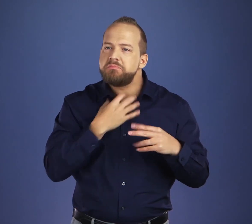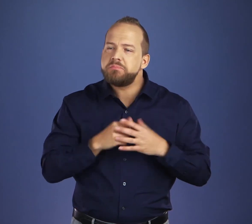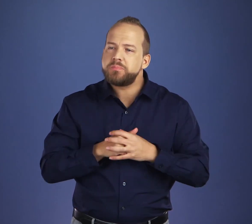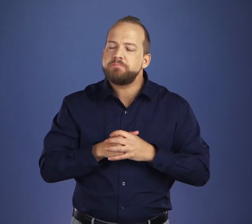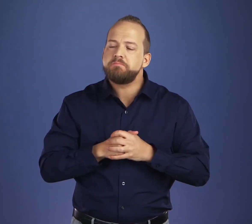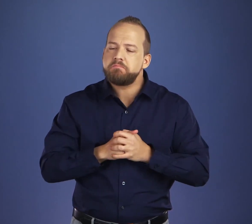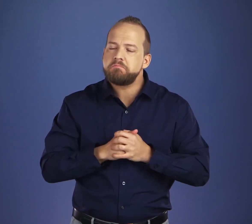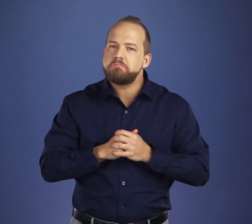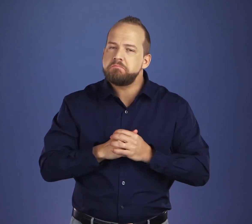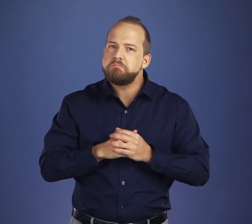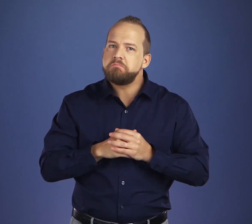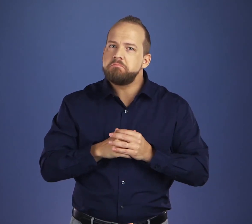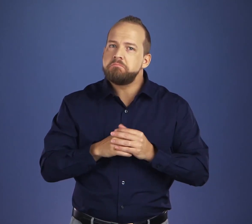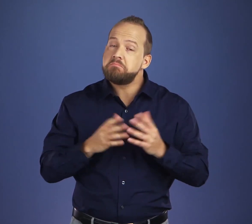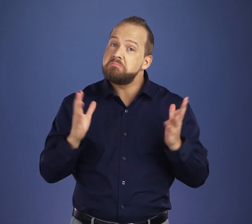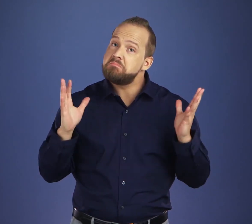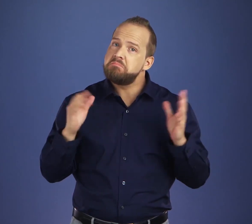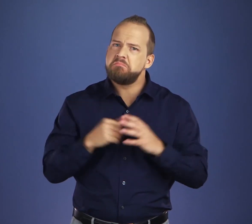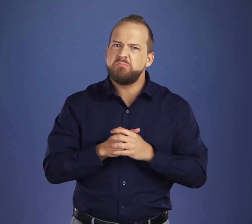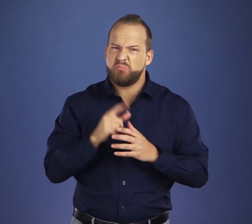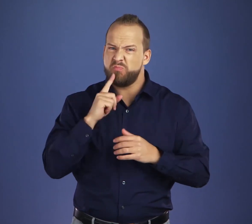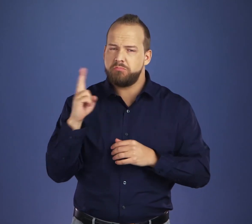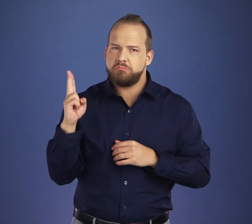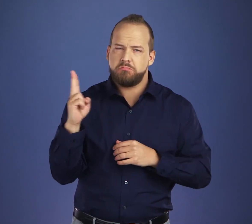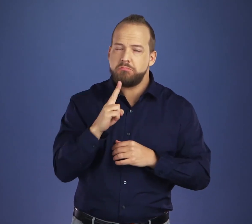Dismayed, the elders looked at one another,